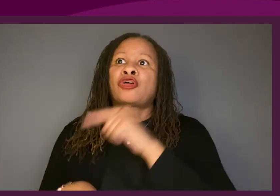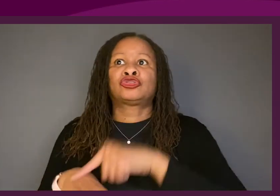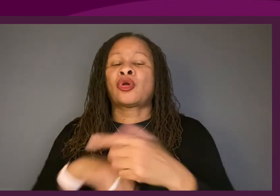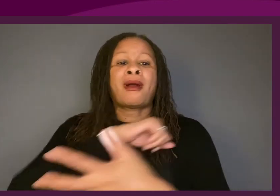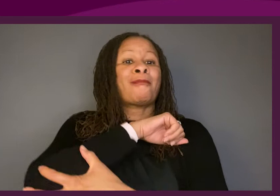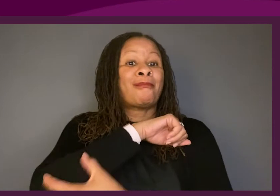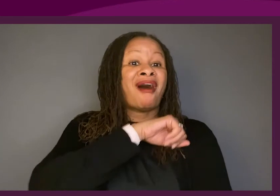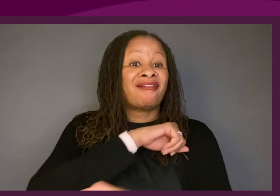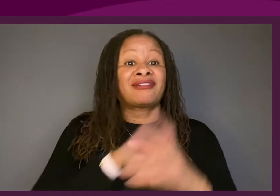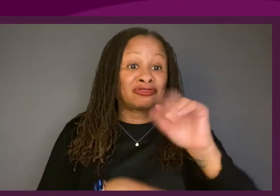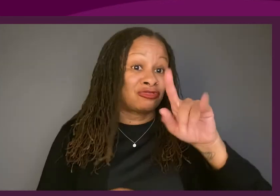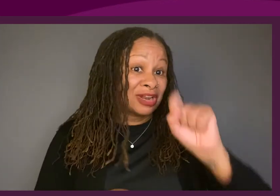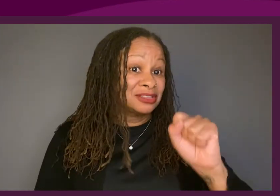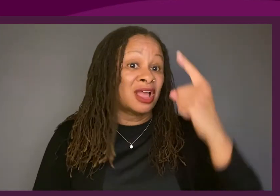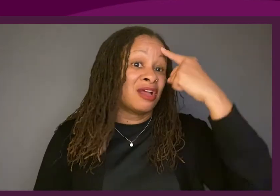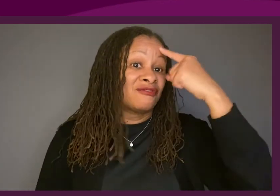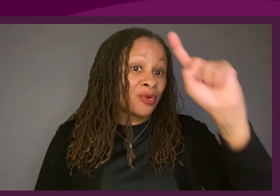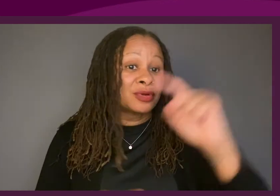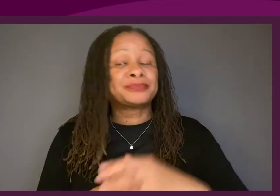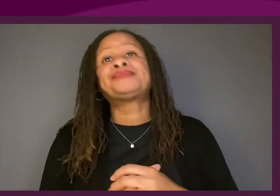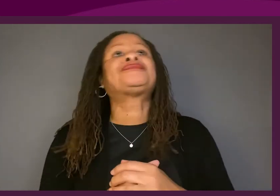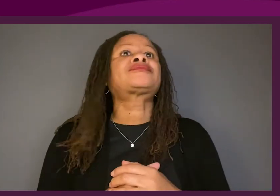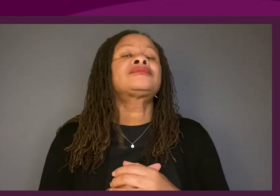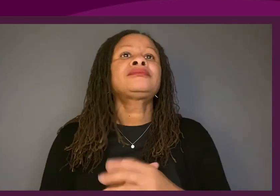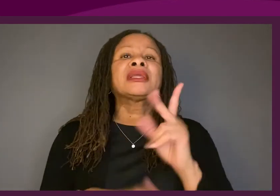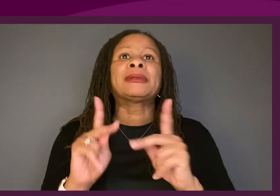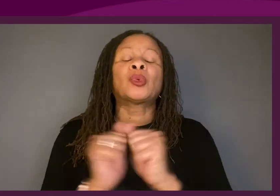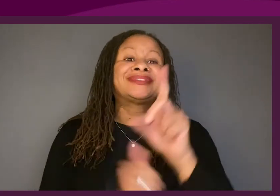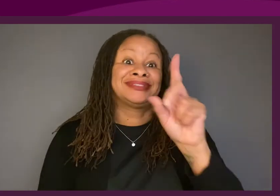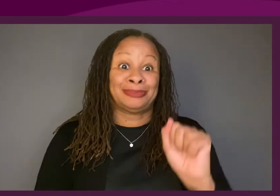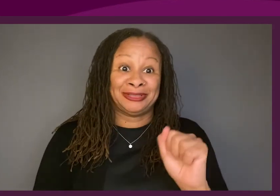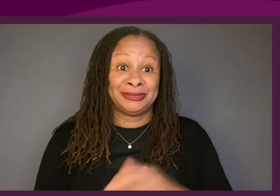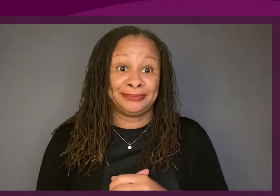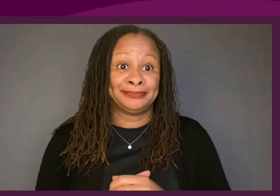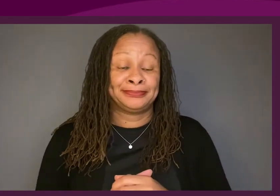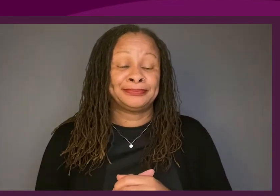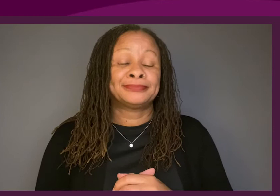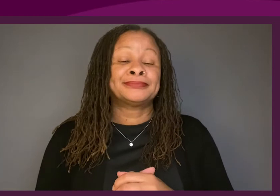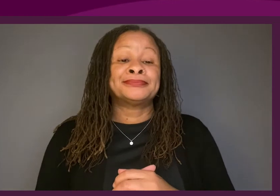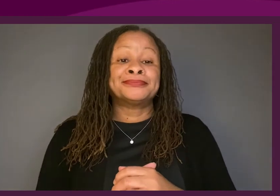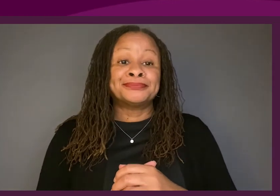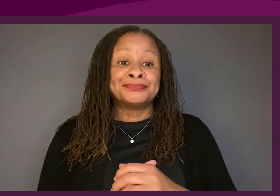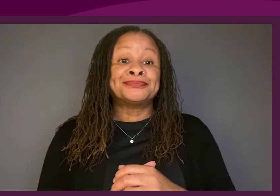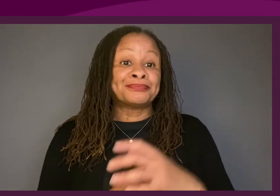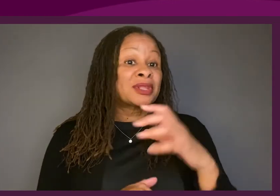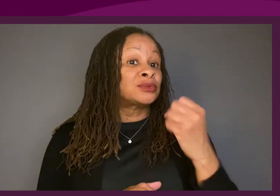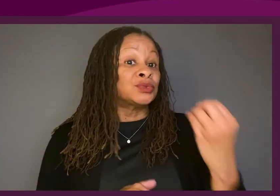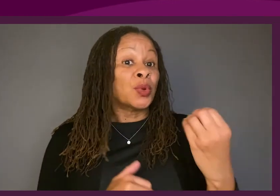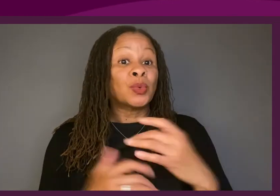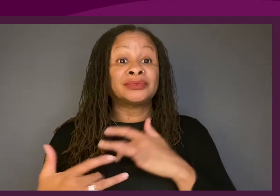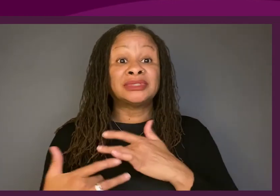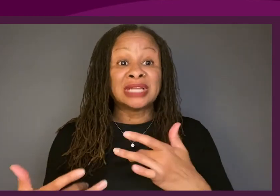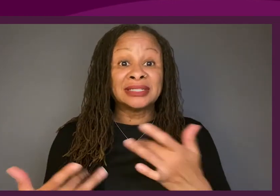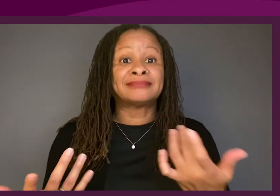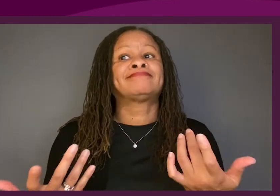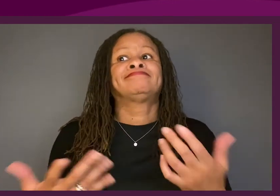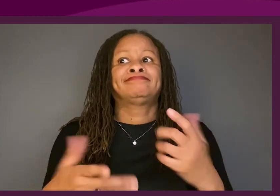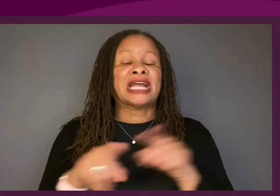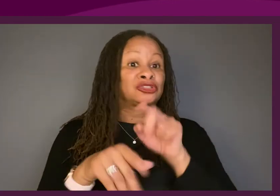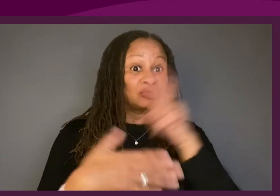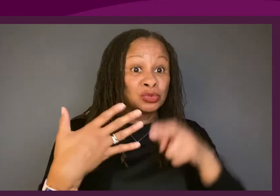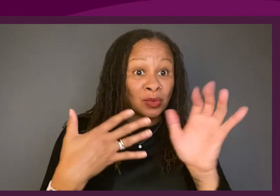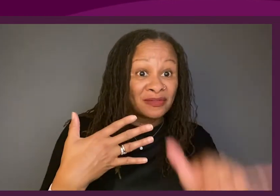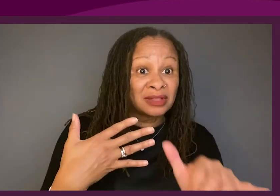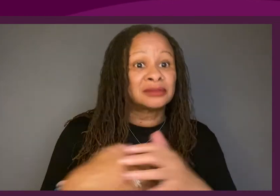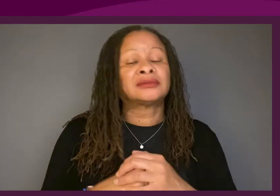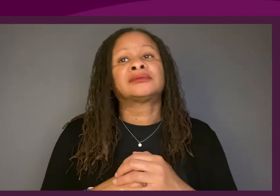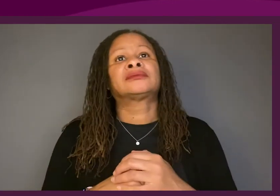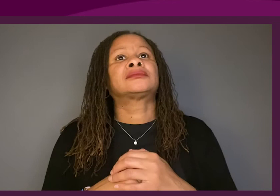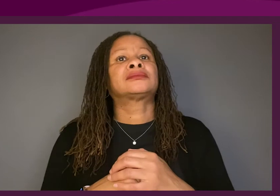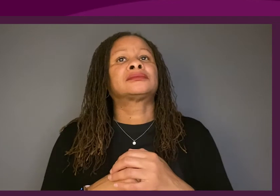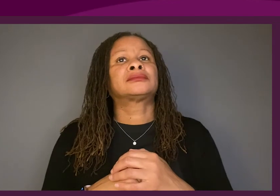So what then came as a result of this is that you had many, many people, either those who